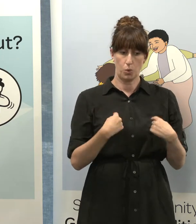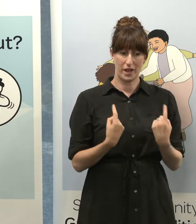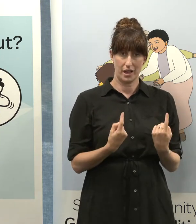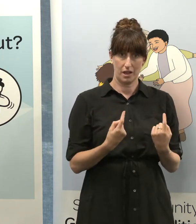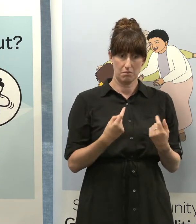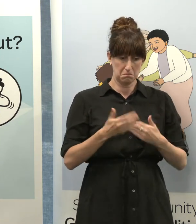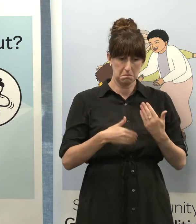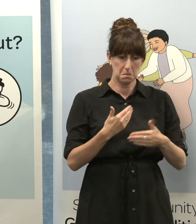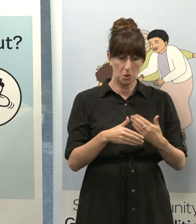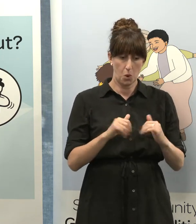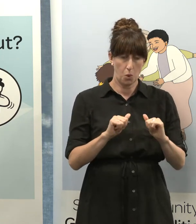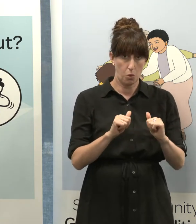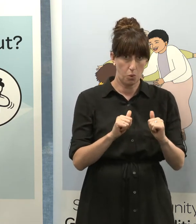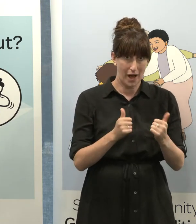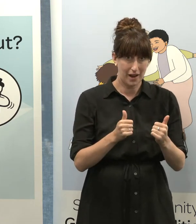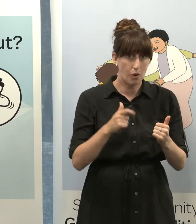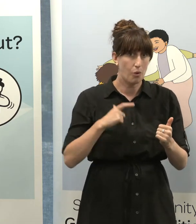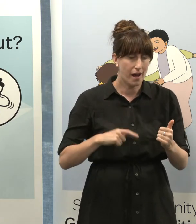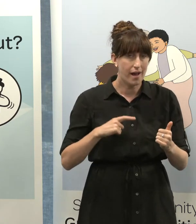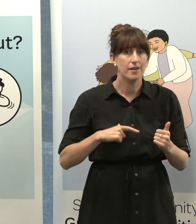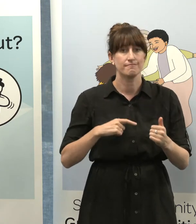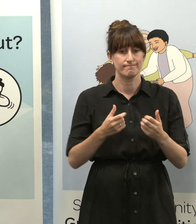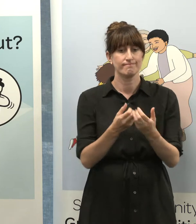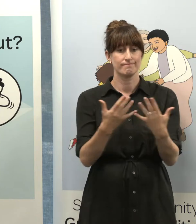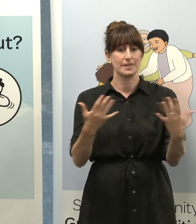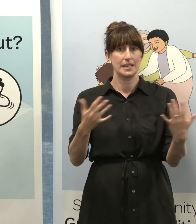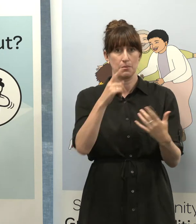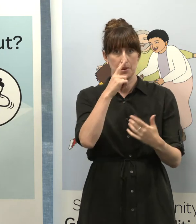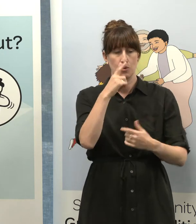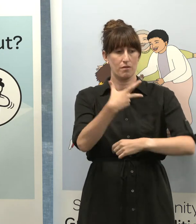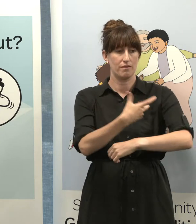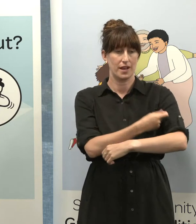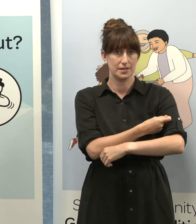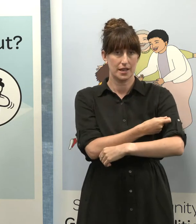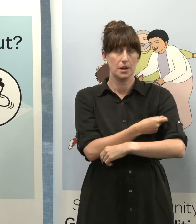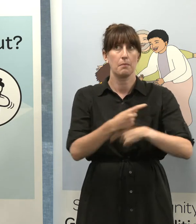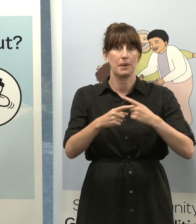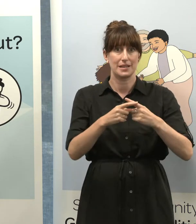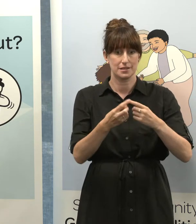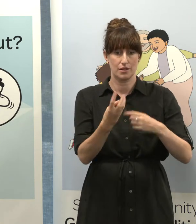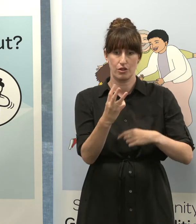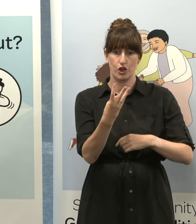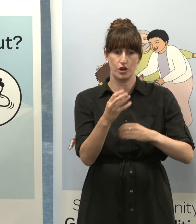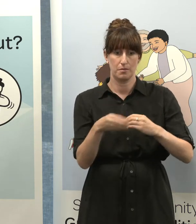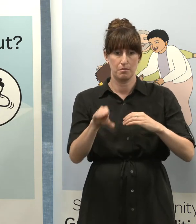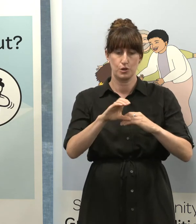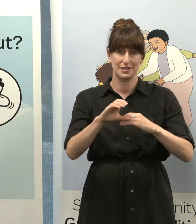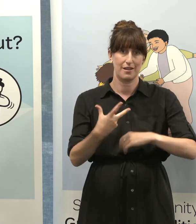Zealand is in a good position now, even though we have a very large Omicron outbreak is because we have high vaccination rates across our